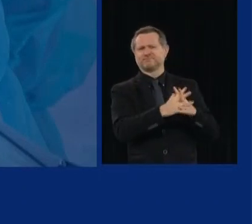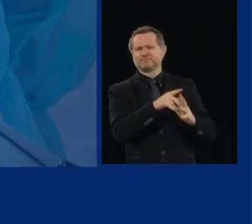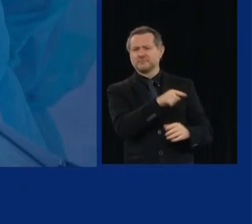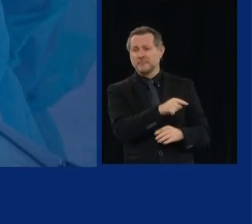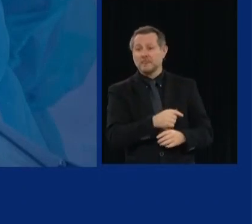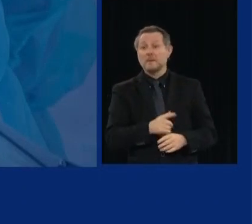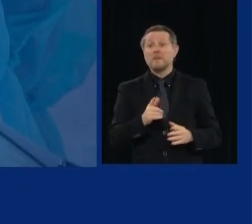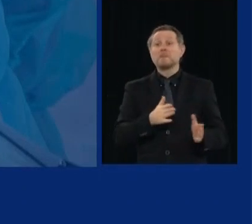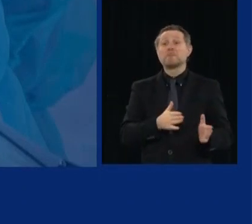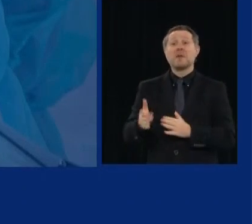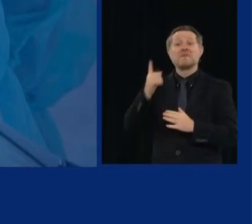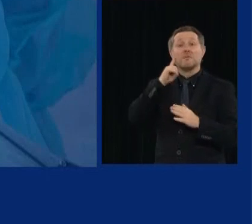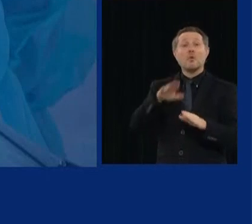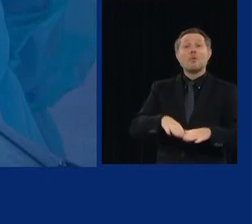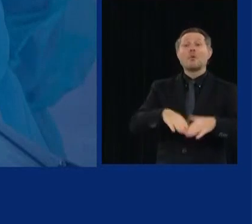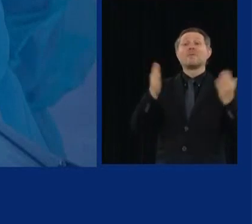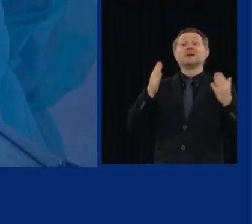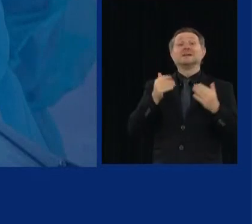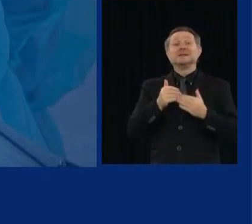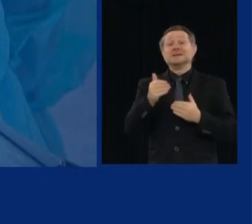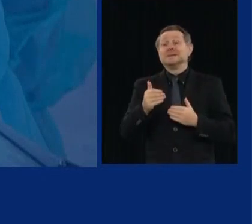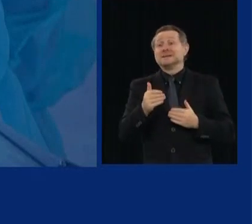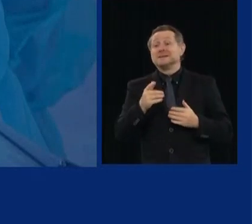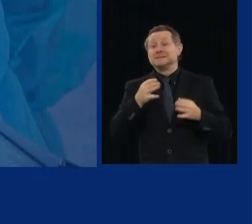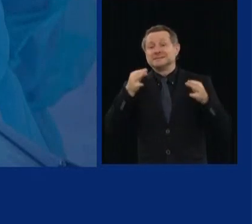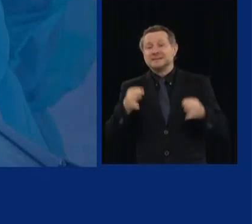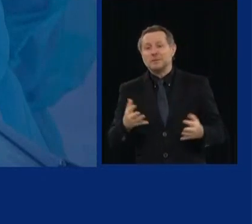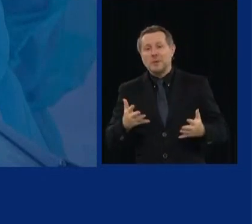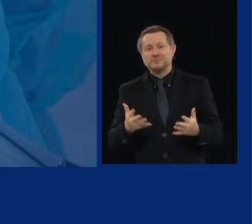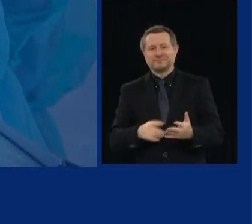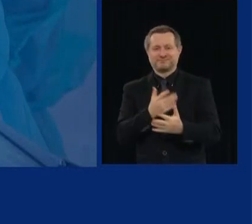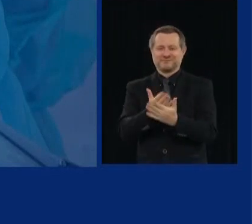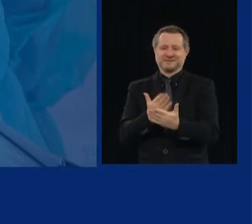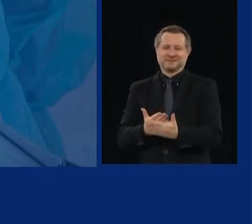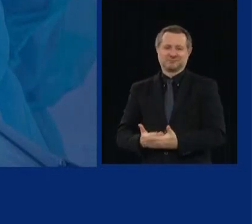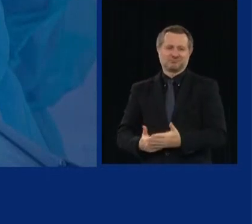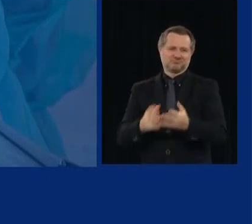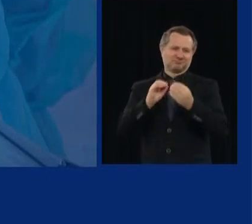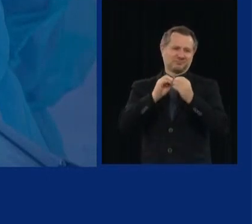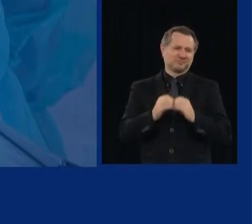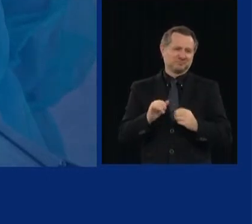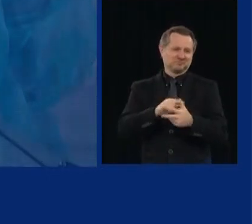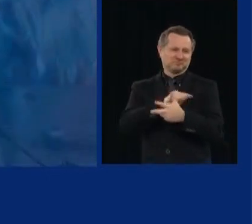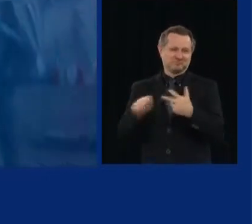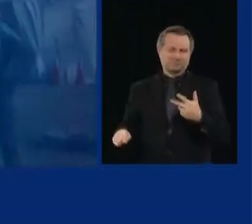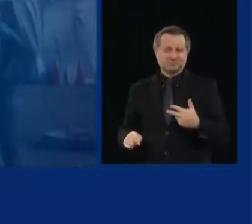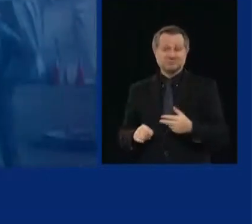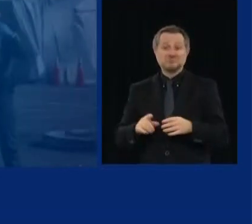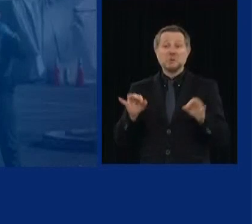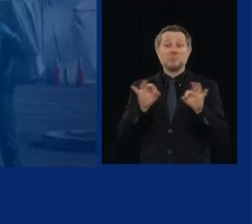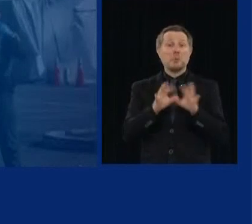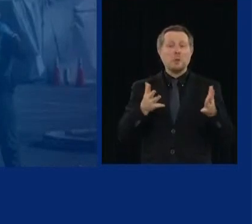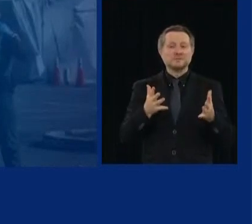THANK THEM FOR THEIR SUPPORT. ON THE REOPENING STRATEGY, WE'VE